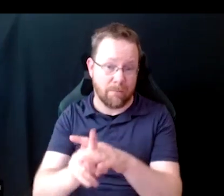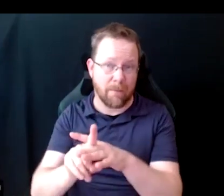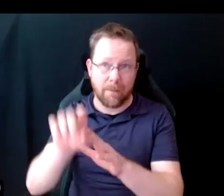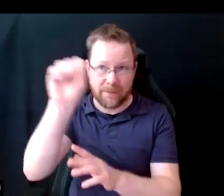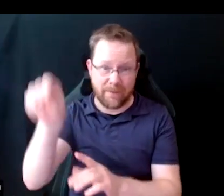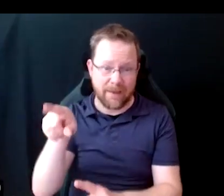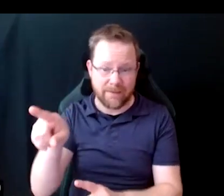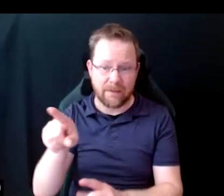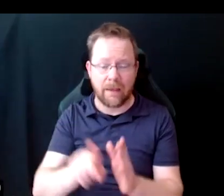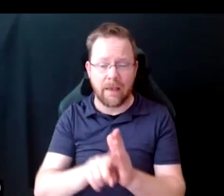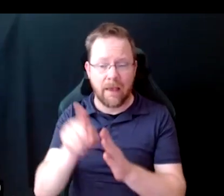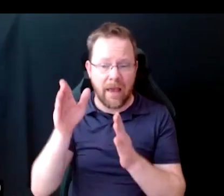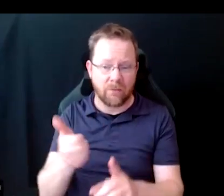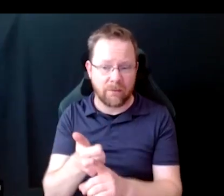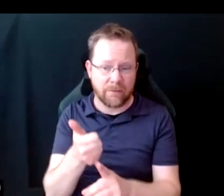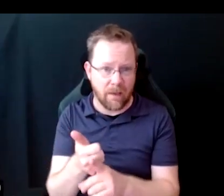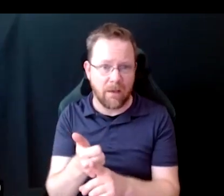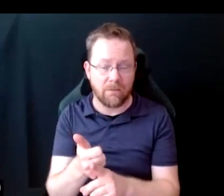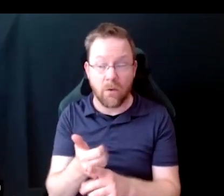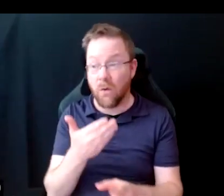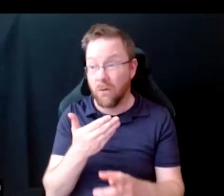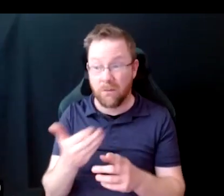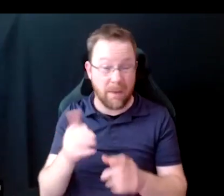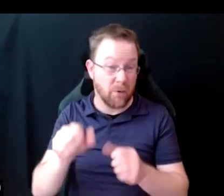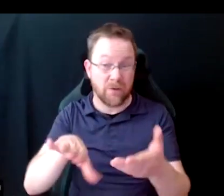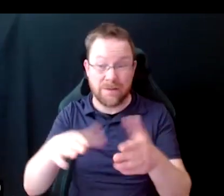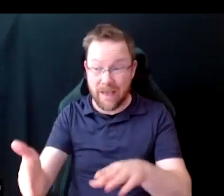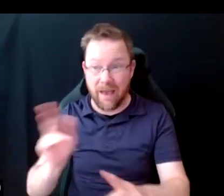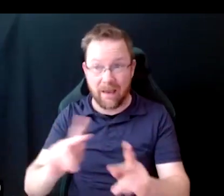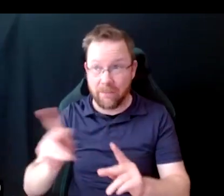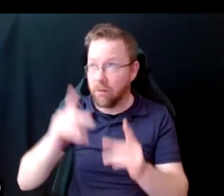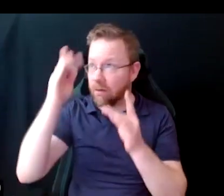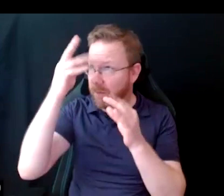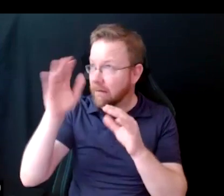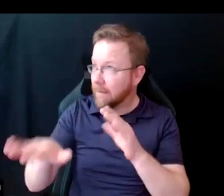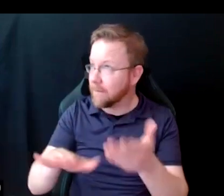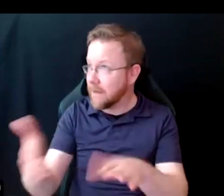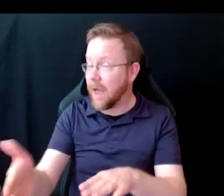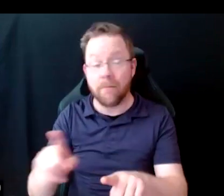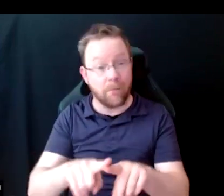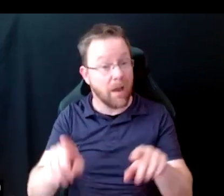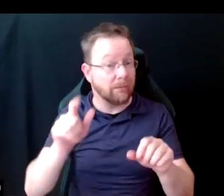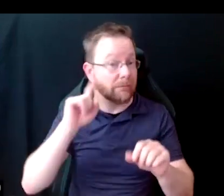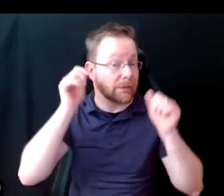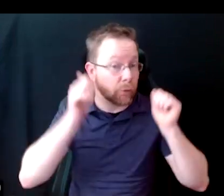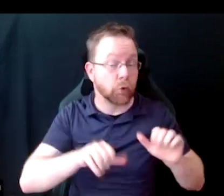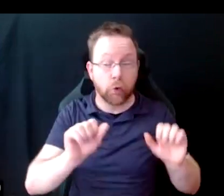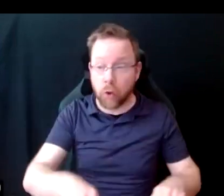I think astronauts are already thinking, "Yes, I might die there." Are they also thinking, "Yes, I might lose my hearing there. Yes, I might go blind there.